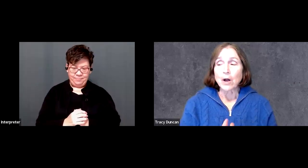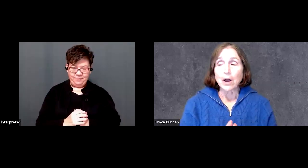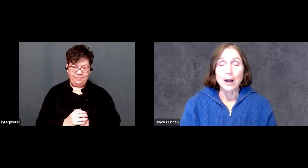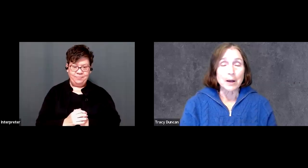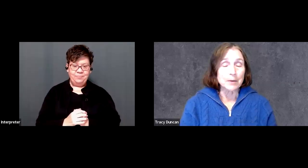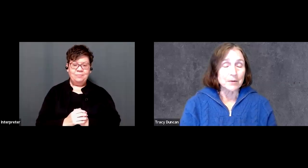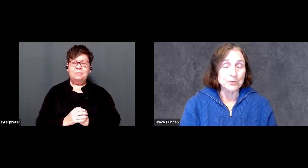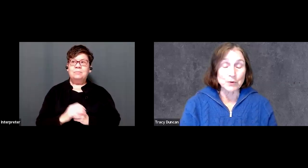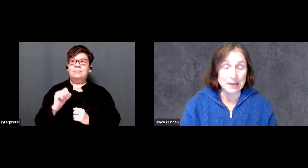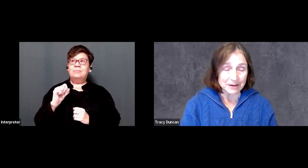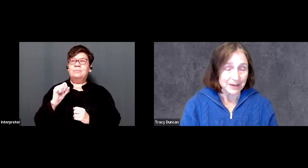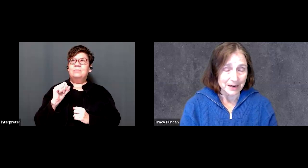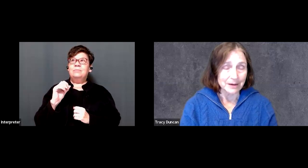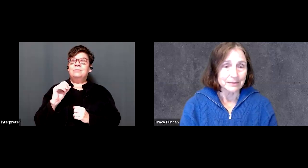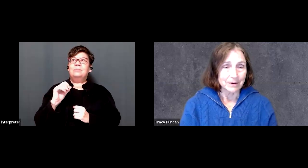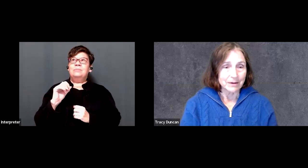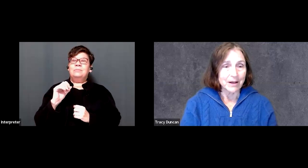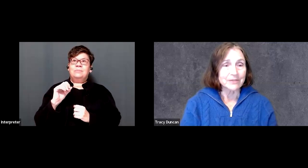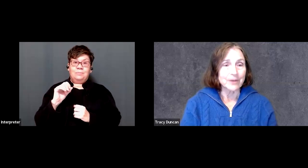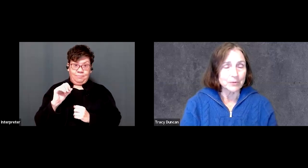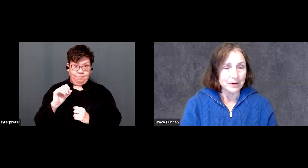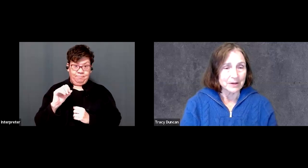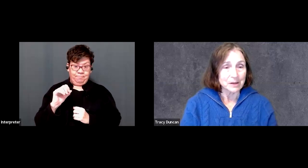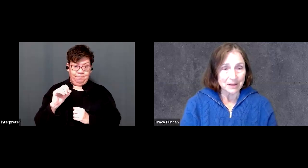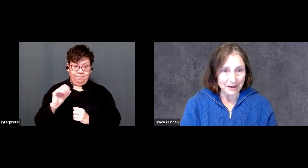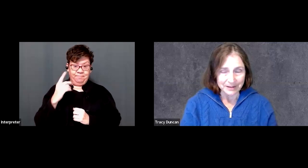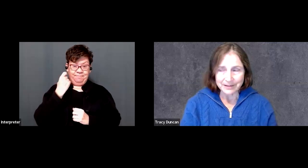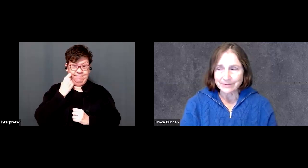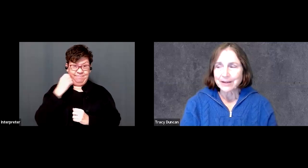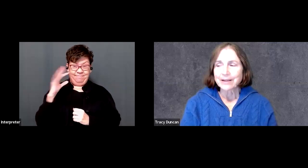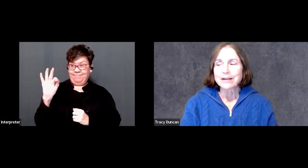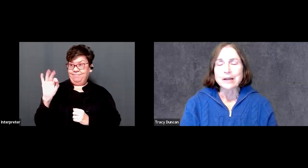So recently, on February the 2nd,